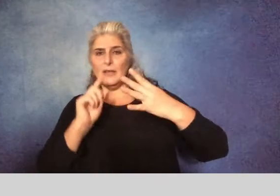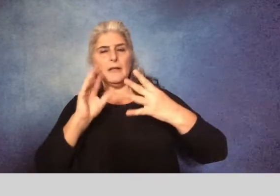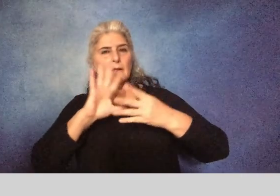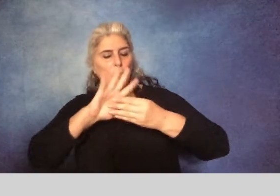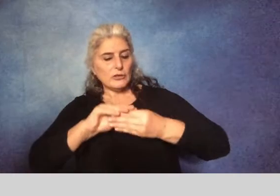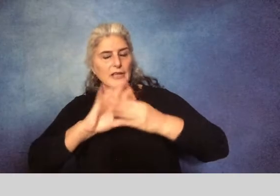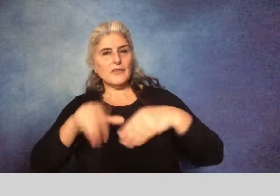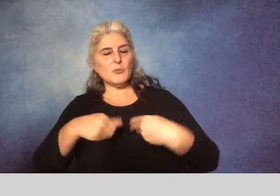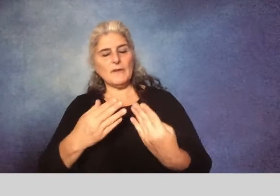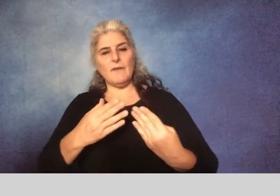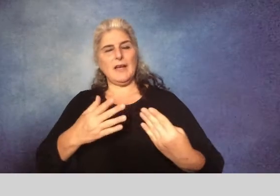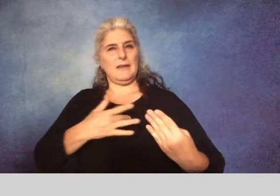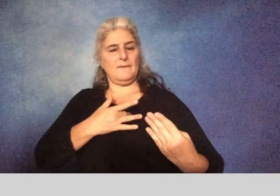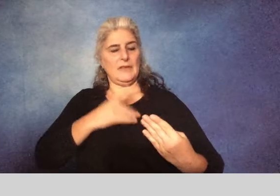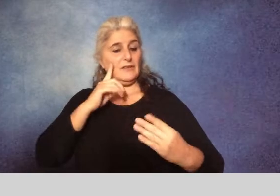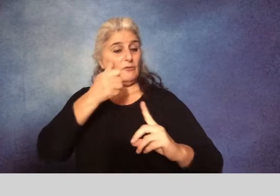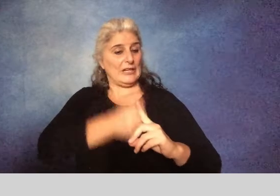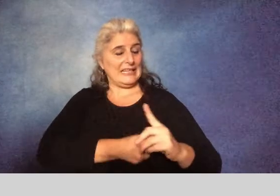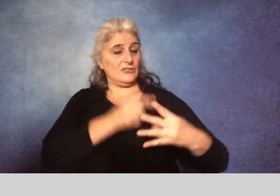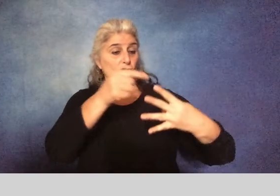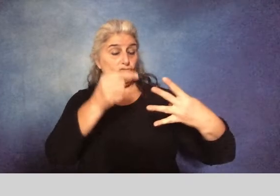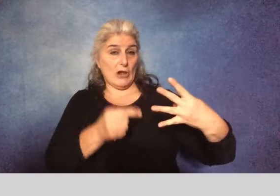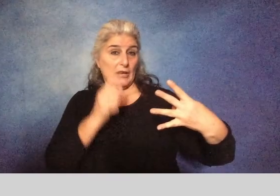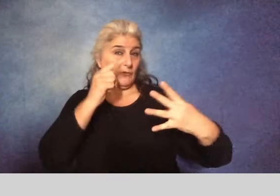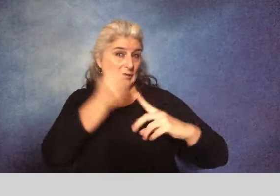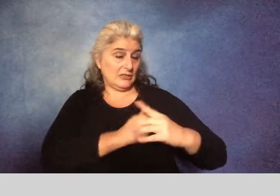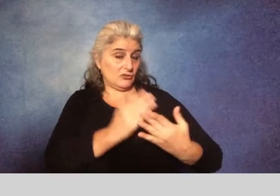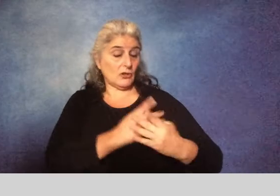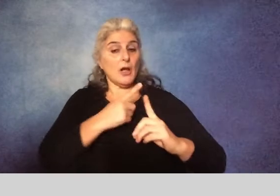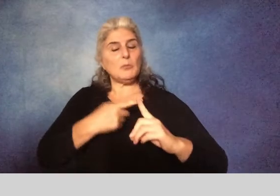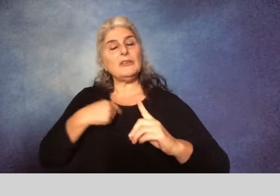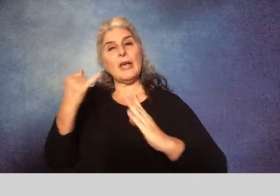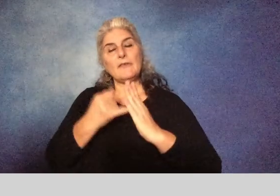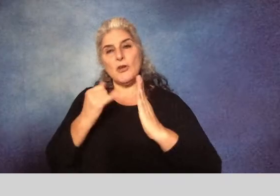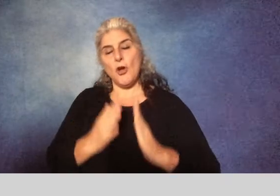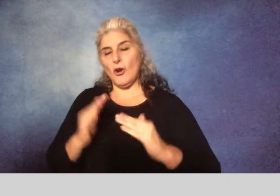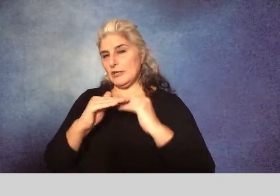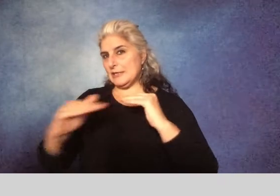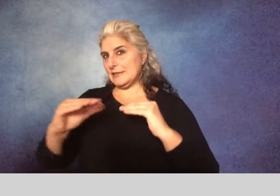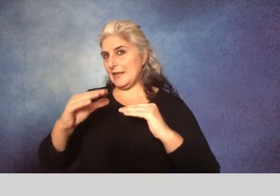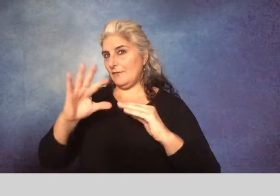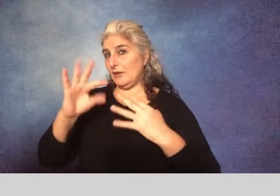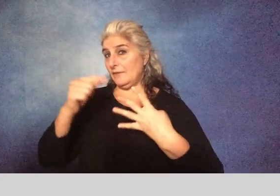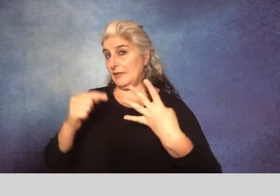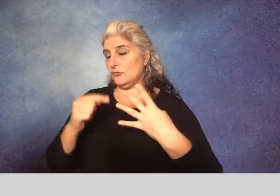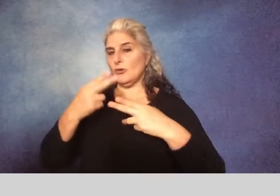of the nature of each track. There's also an artist level feature genre which I'll get back to a little later on in the talk.